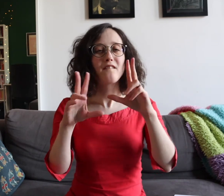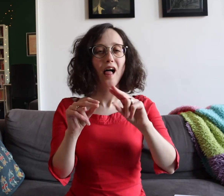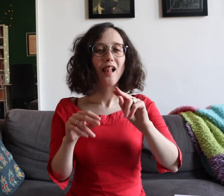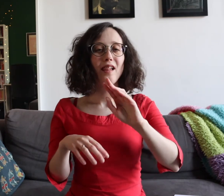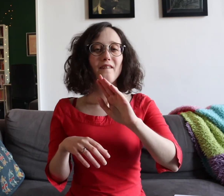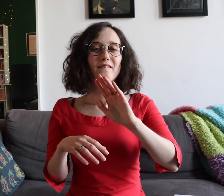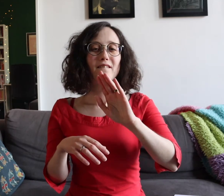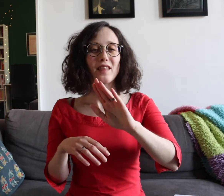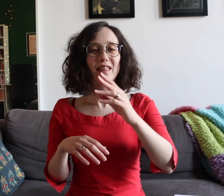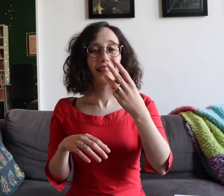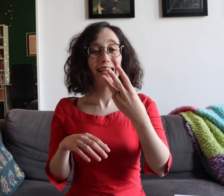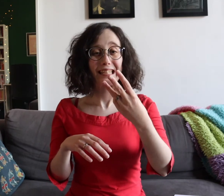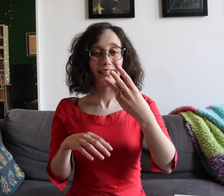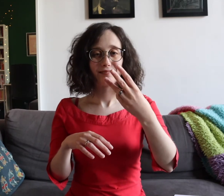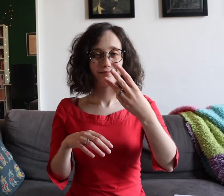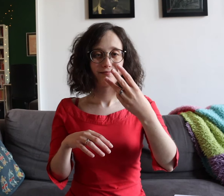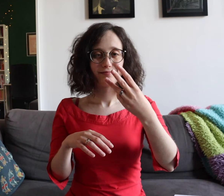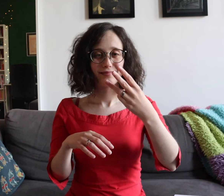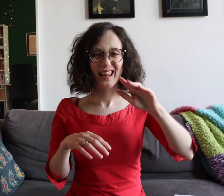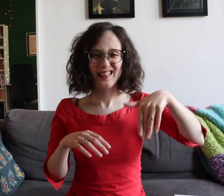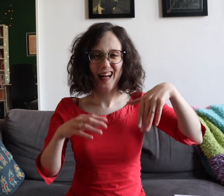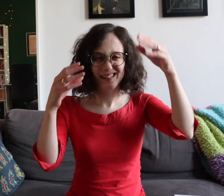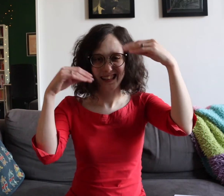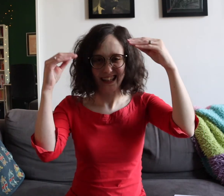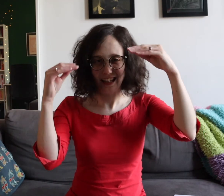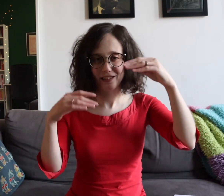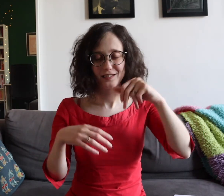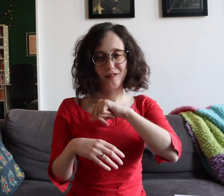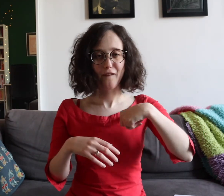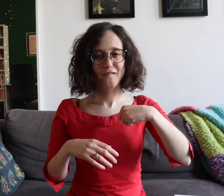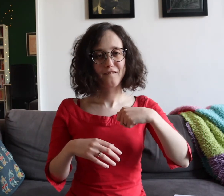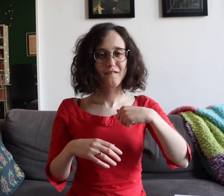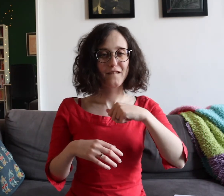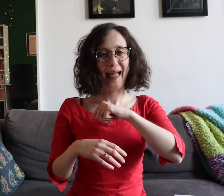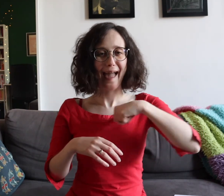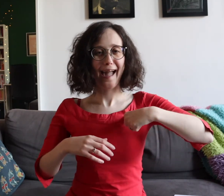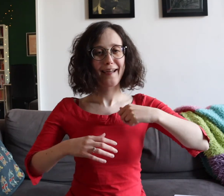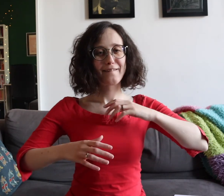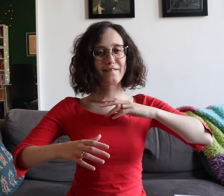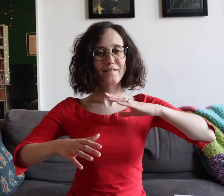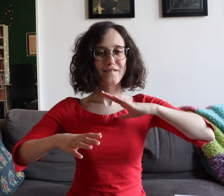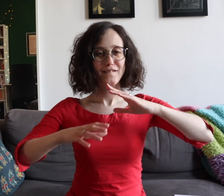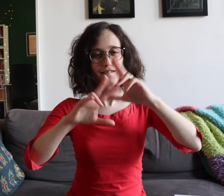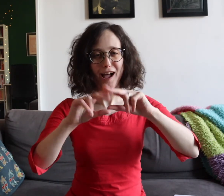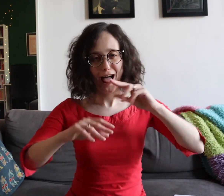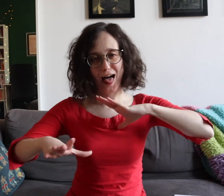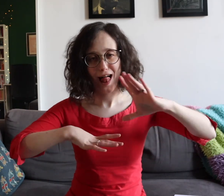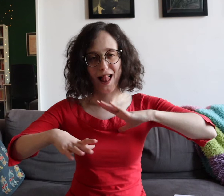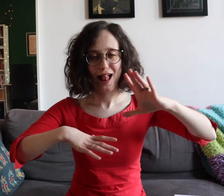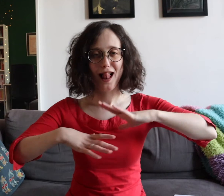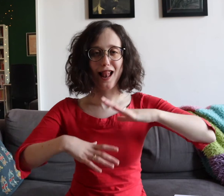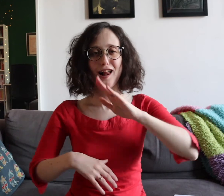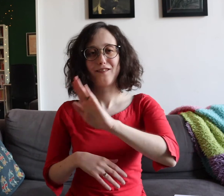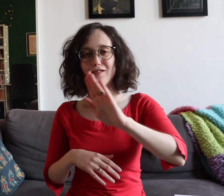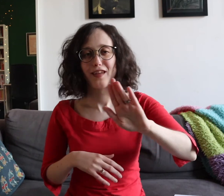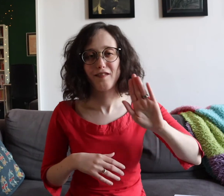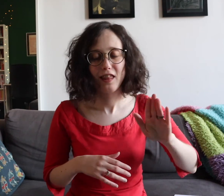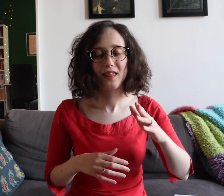In this documentary, 3 late-learners tell their own stories and about their own